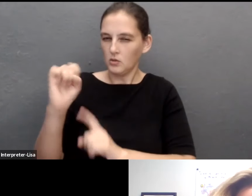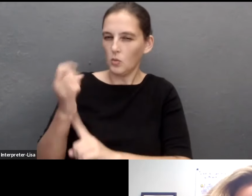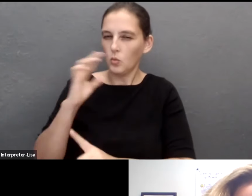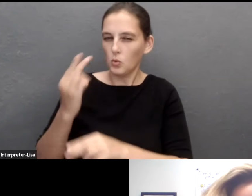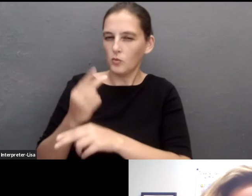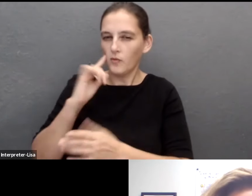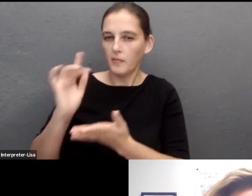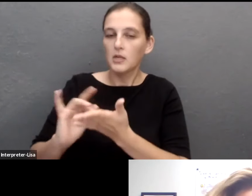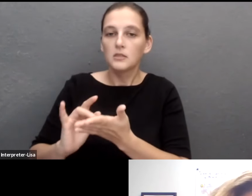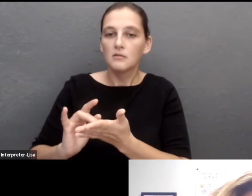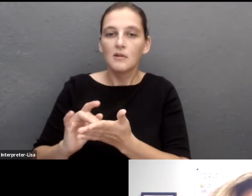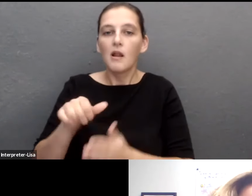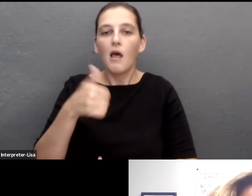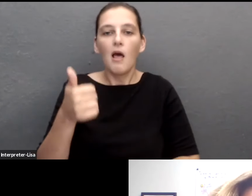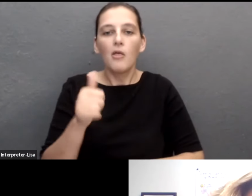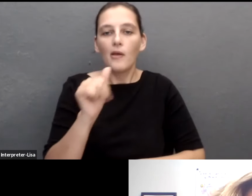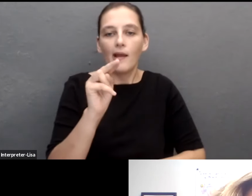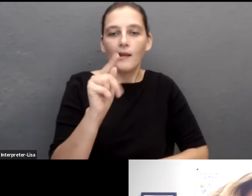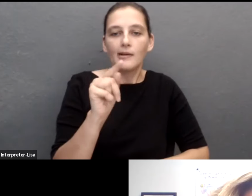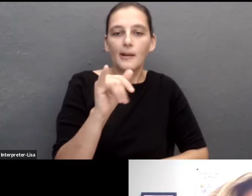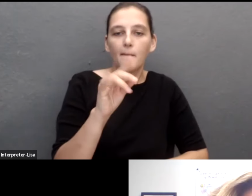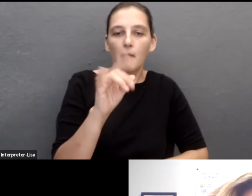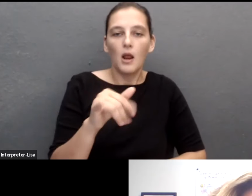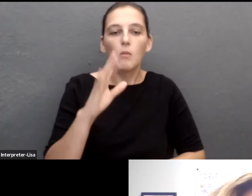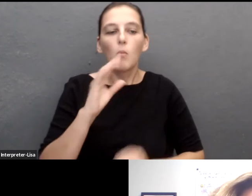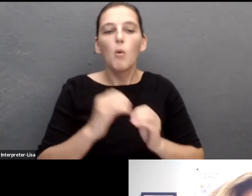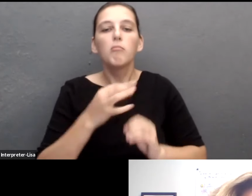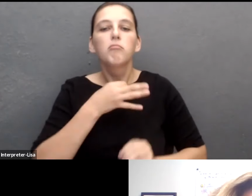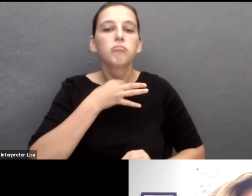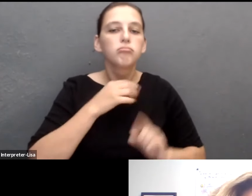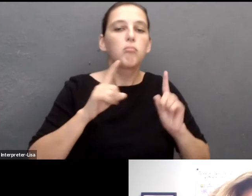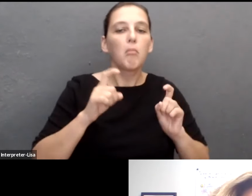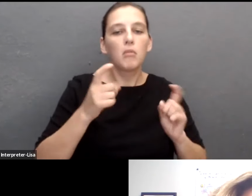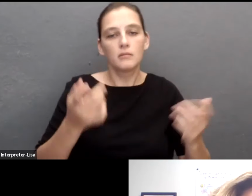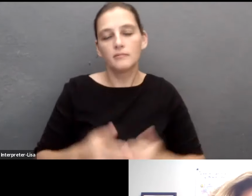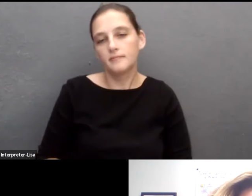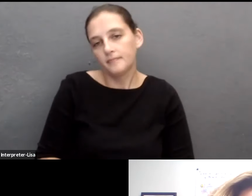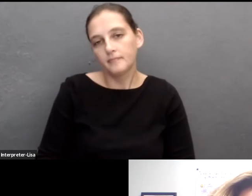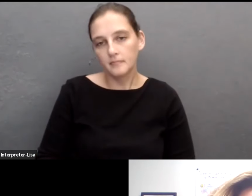kind of like a curiosity thing, whether or not you test positive right.